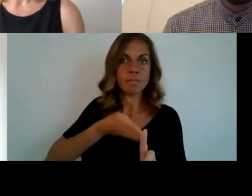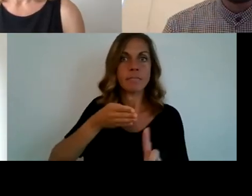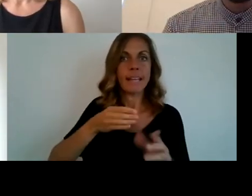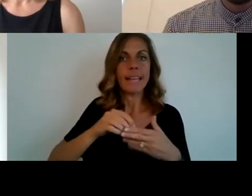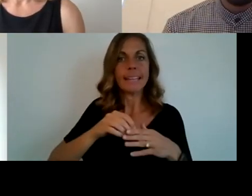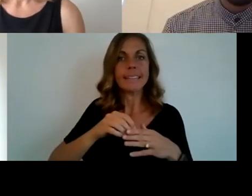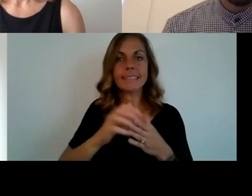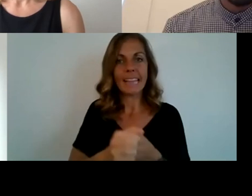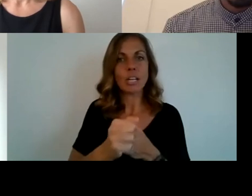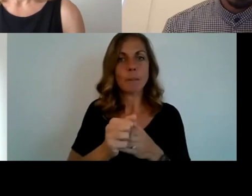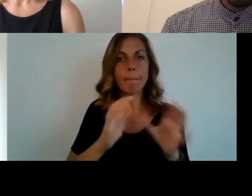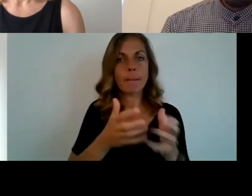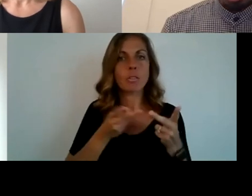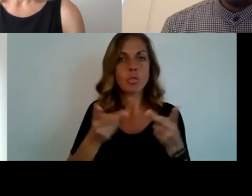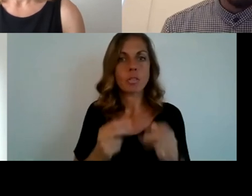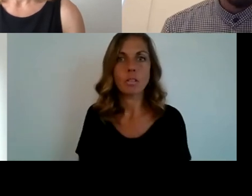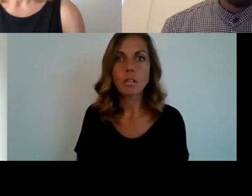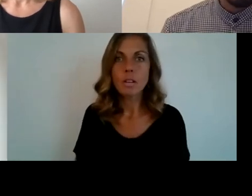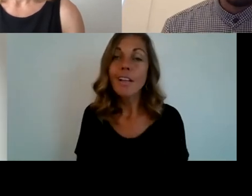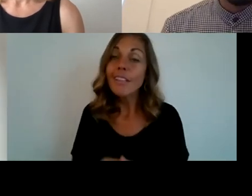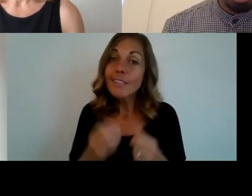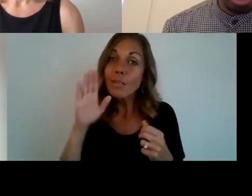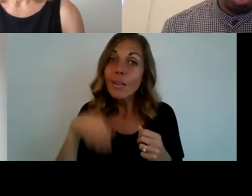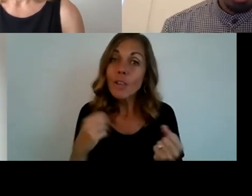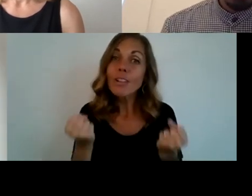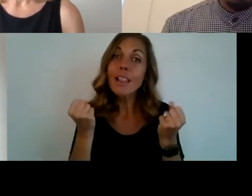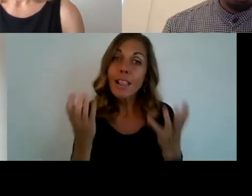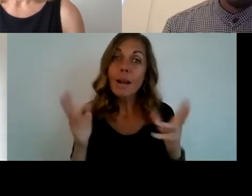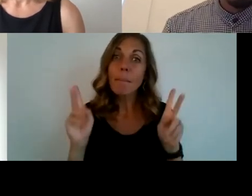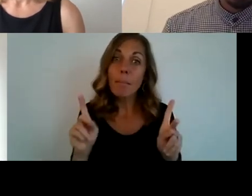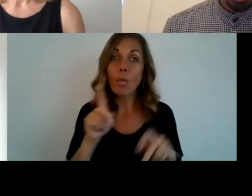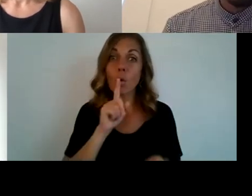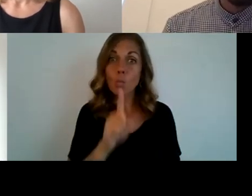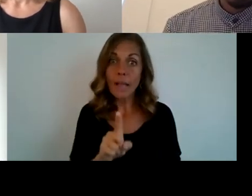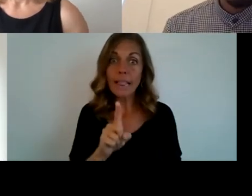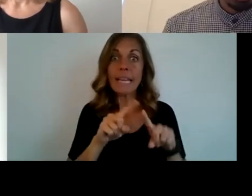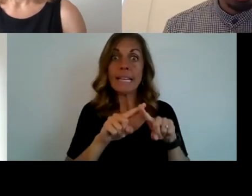in leadership positions there's a lot of people who depended on having a physical presence